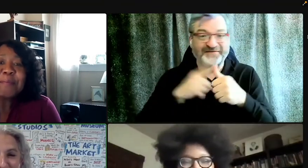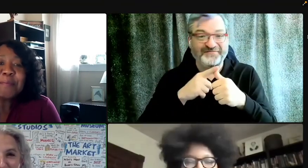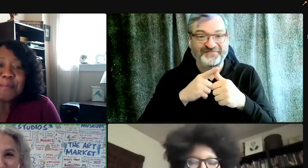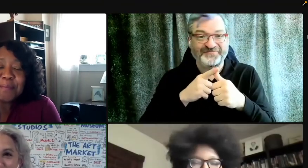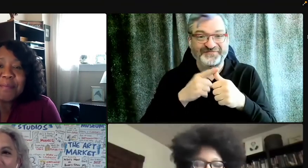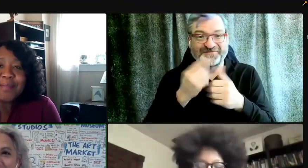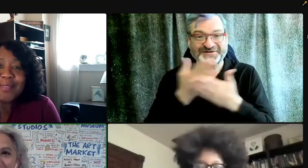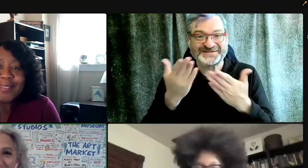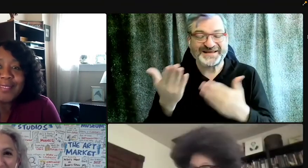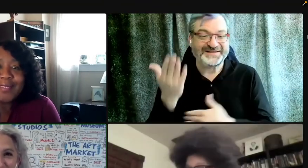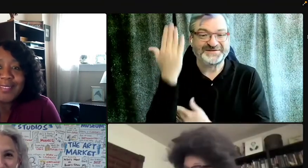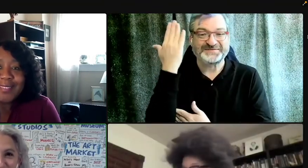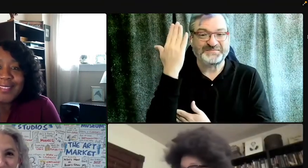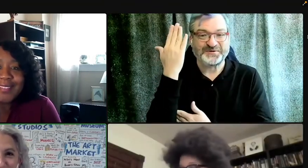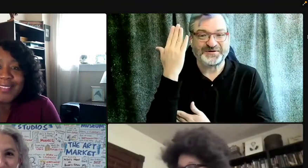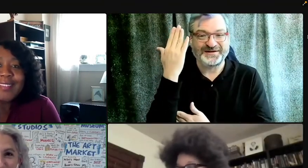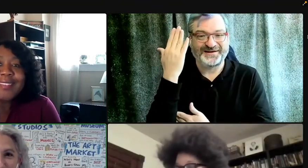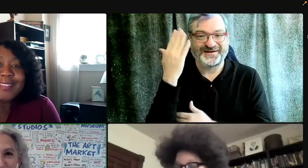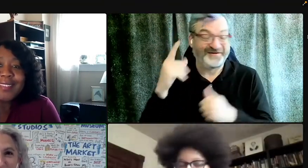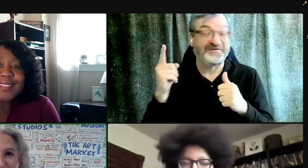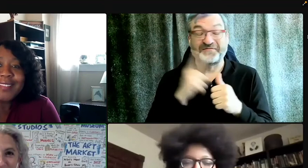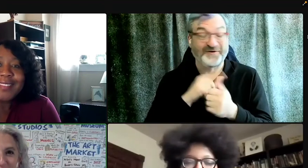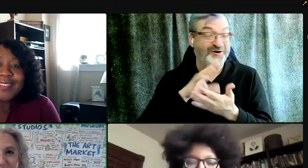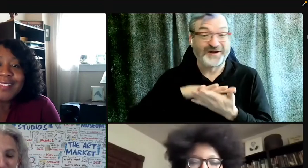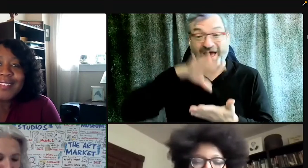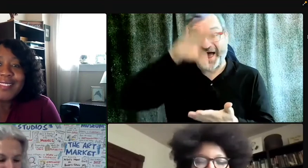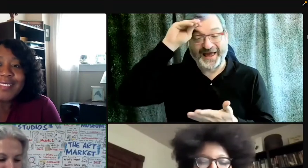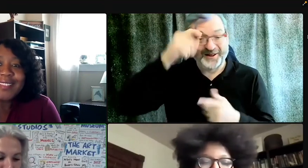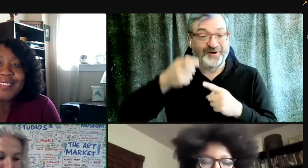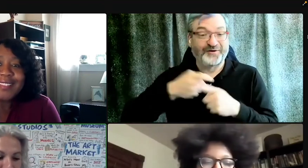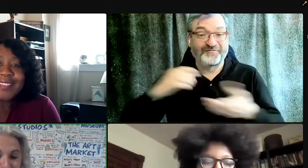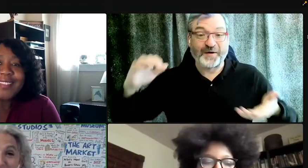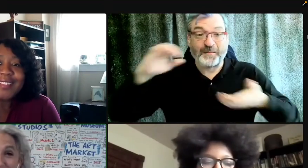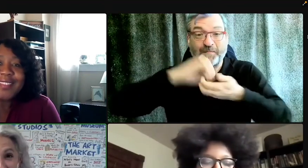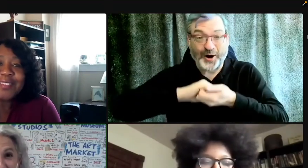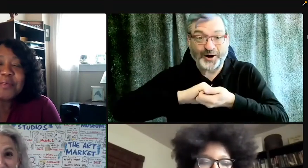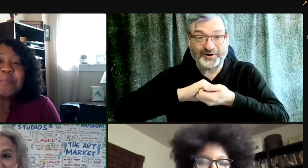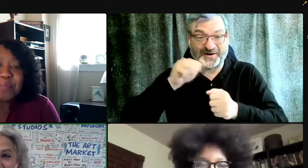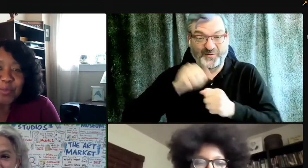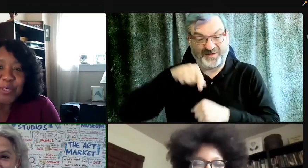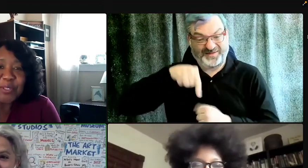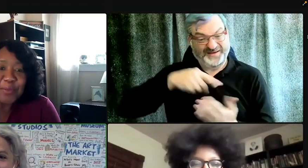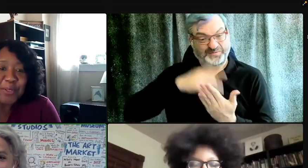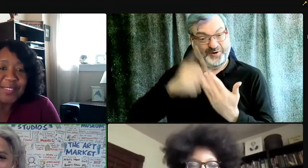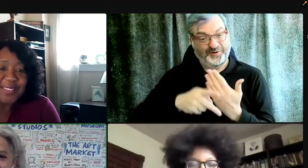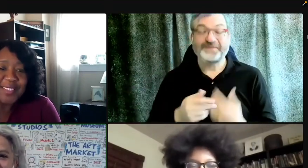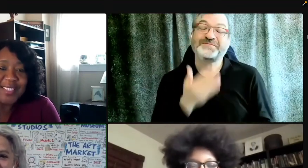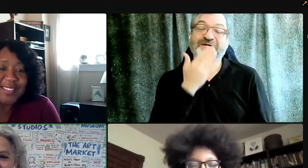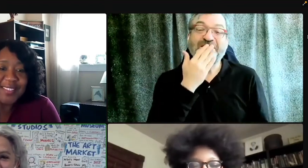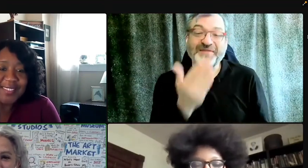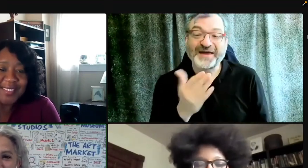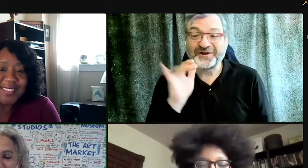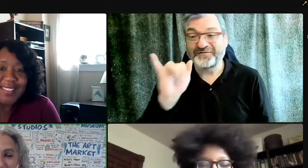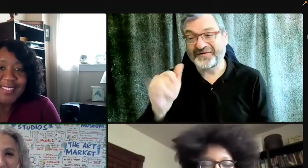And that is the first thing that I learned from partnering with you on this program today. So thank you for that gift.